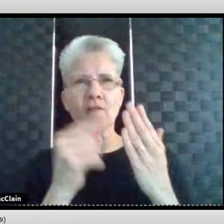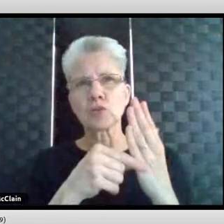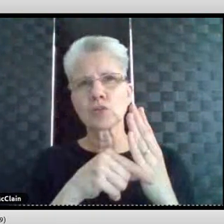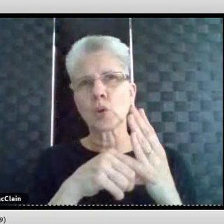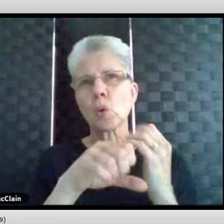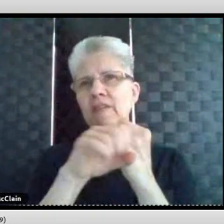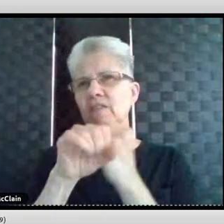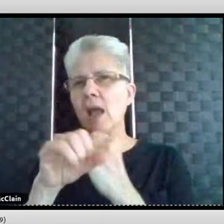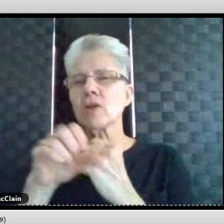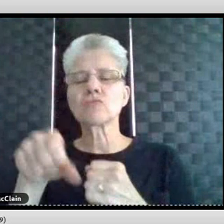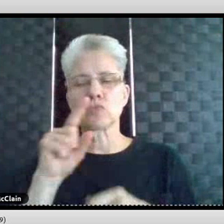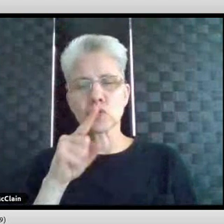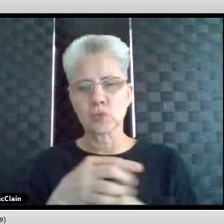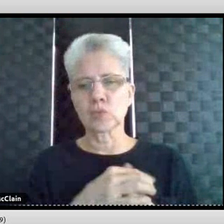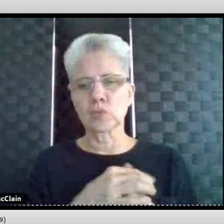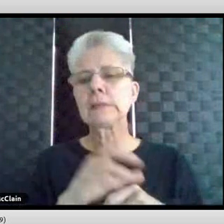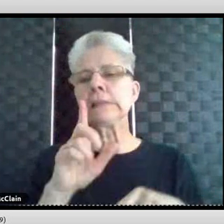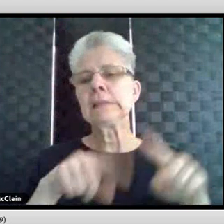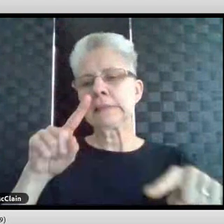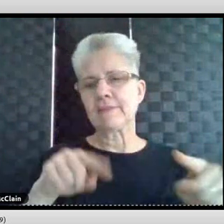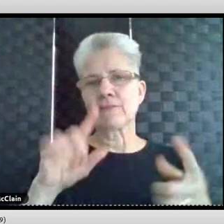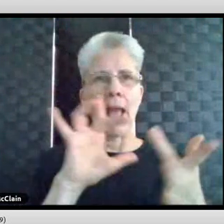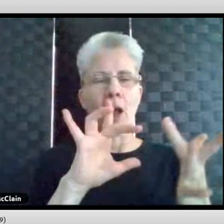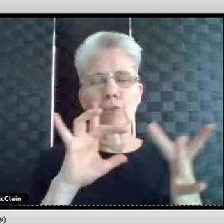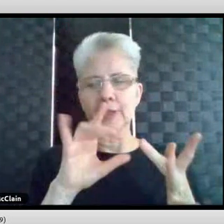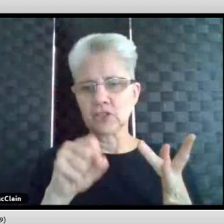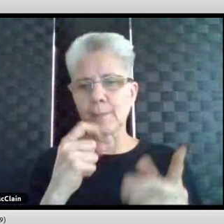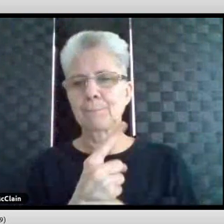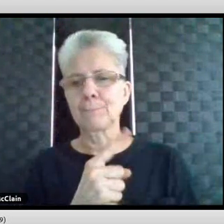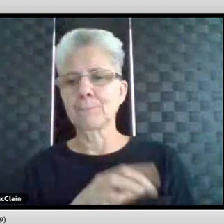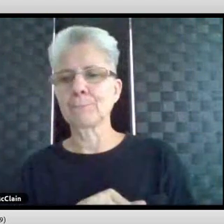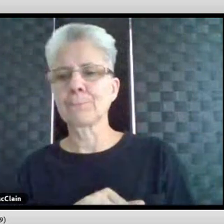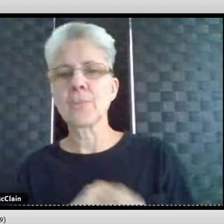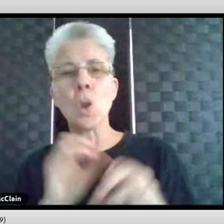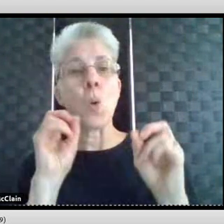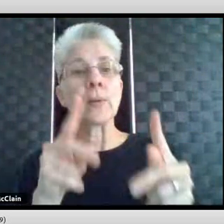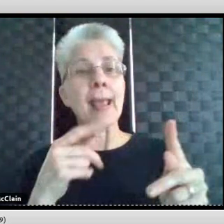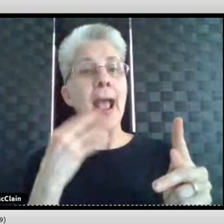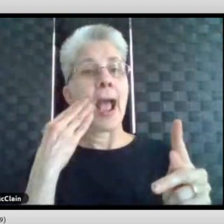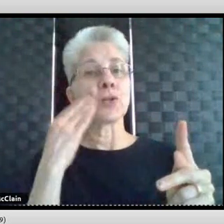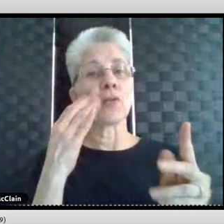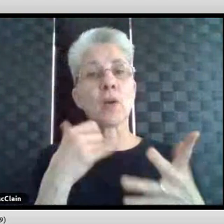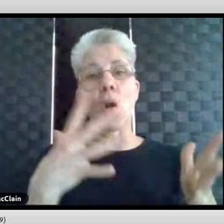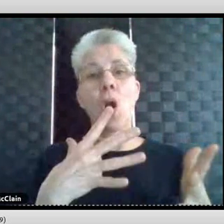Absolutely. "Different outreaches," yep. Okay, I know we're already 15 minutes away.